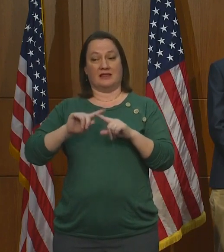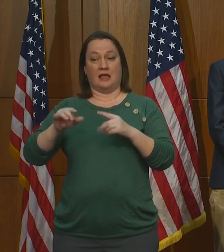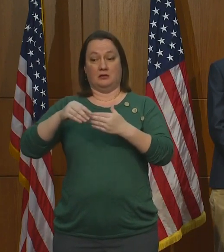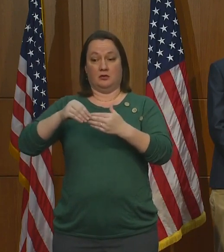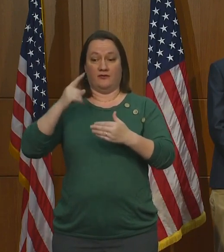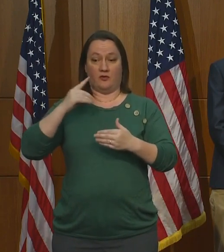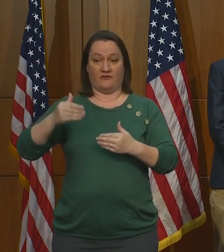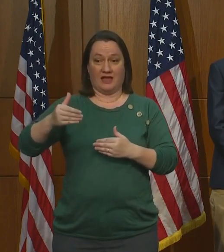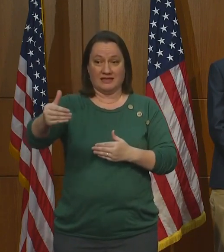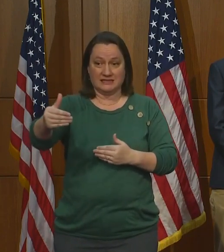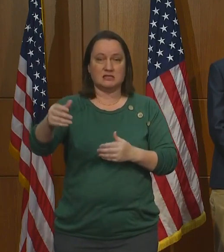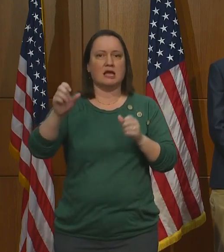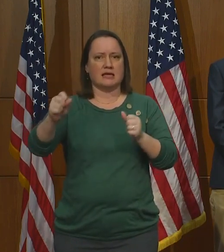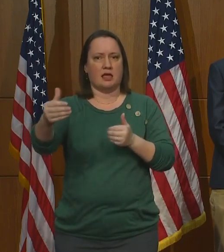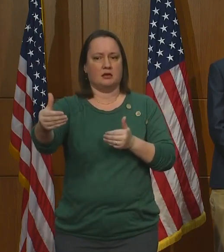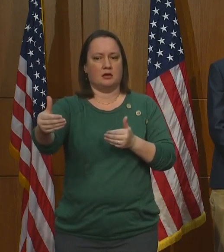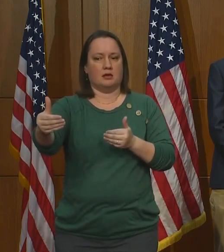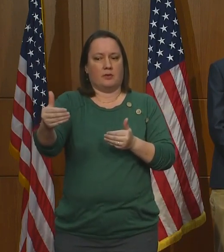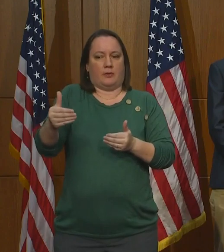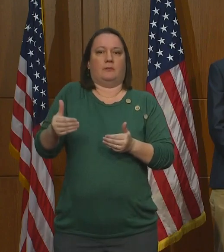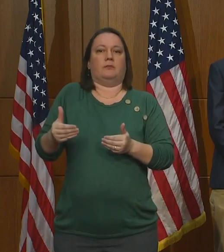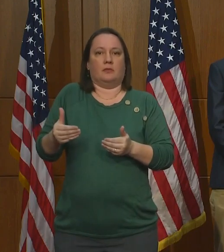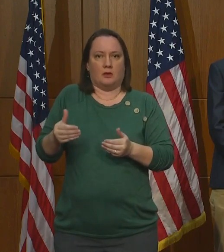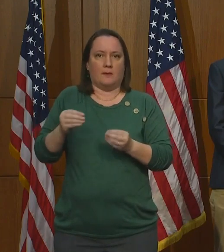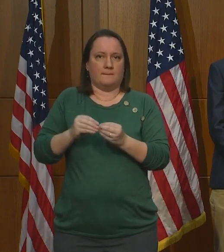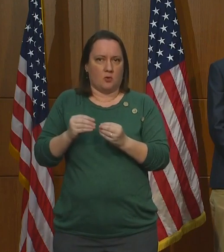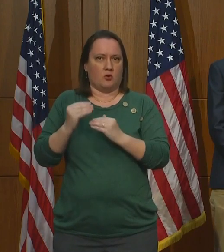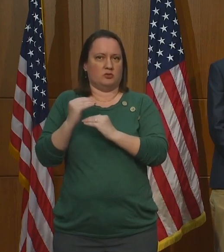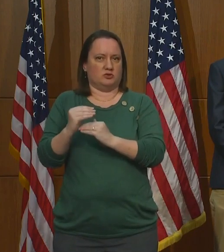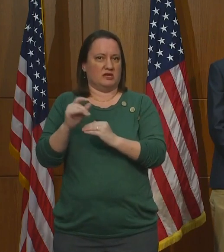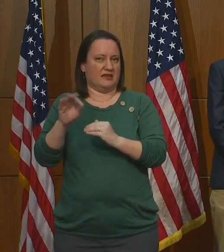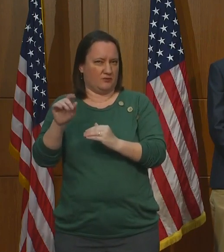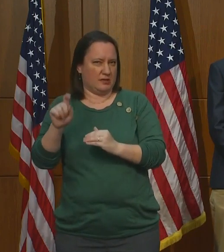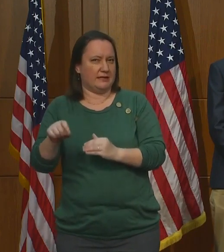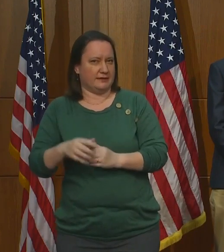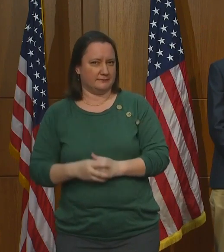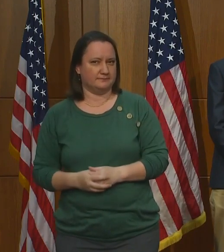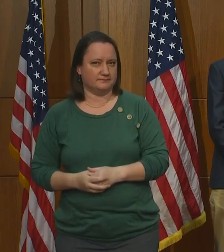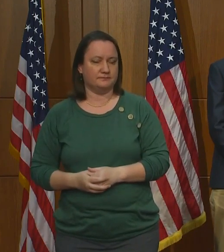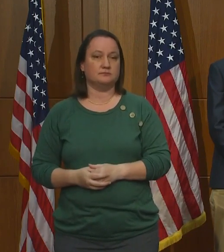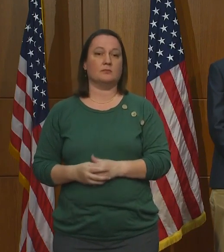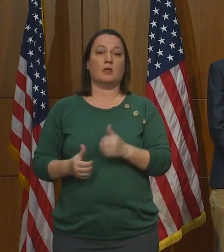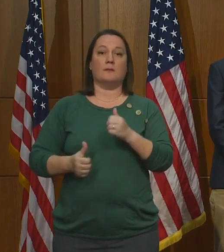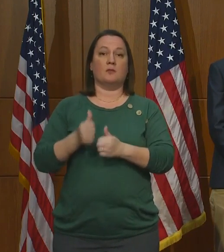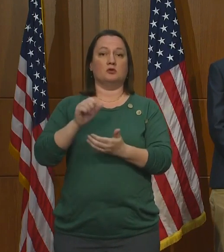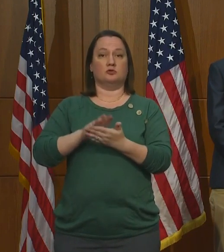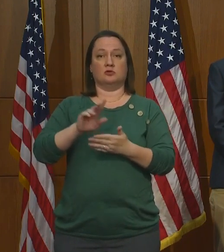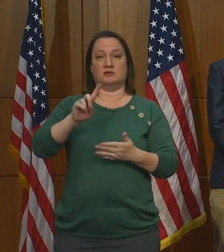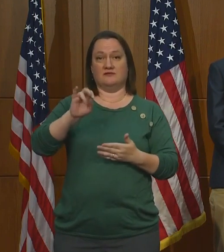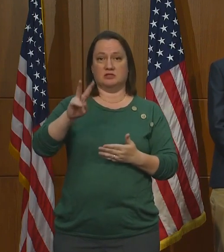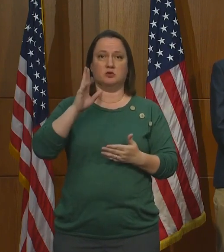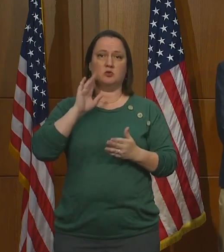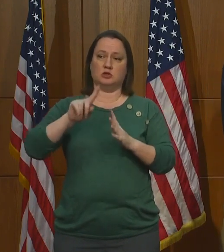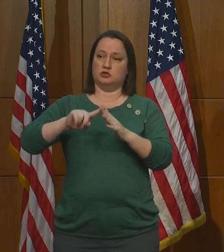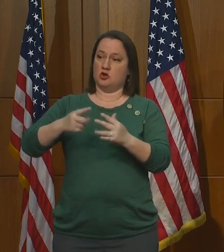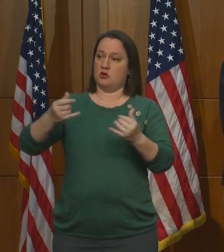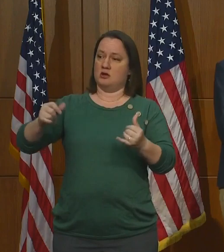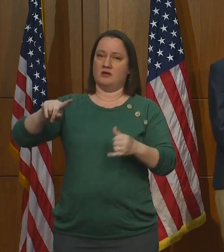RELEVANT IF WE MOVE BACK TO A MORE RESTRICTIVE ENVIRONMENT DUE TO PUBLIC HEALTH CONDITION SO WE WANTED TO MAKE SURE YOU KNOW ABOUT PHASE ONE AS WELL.